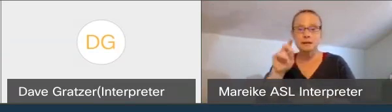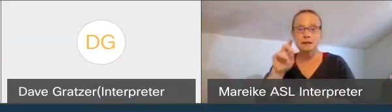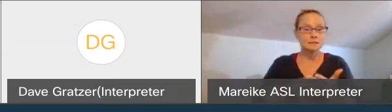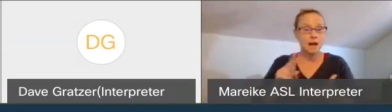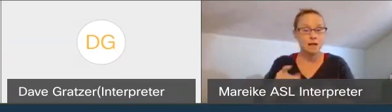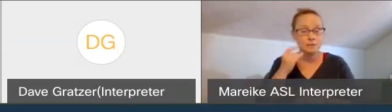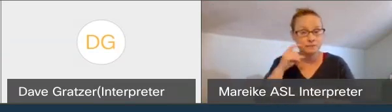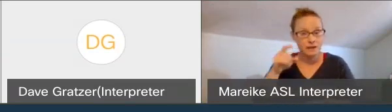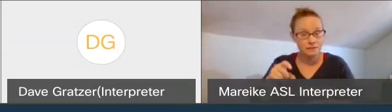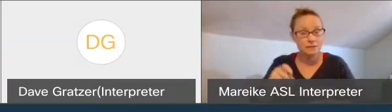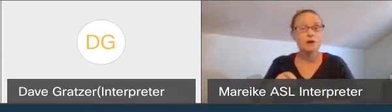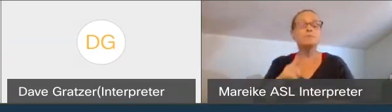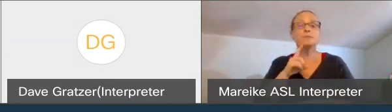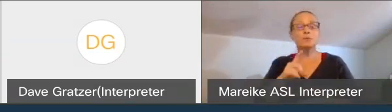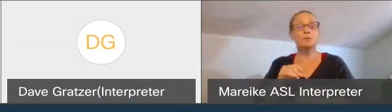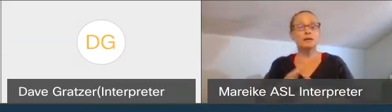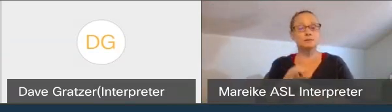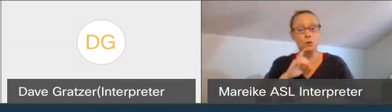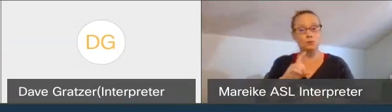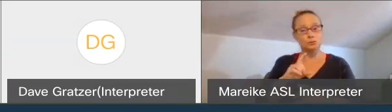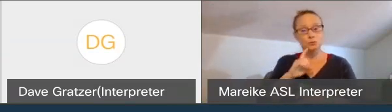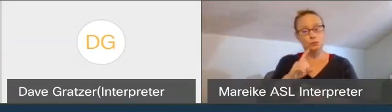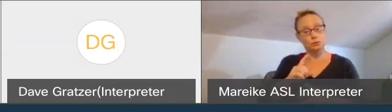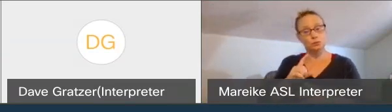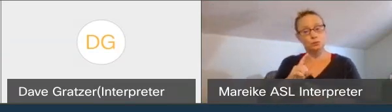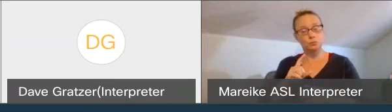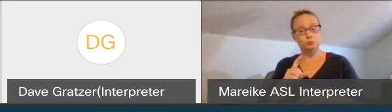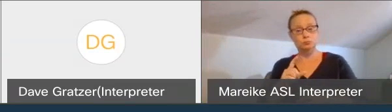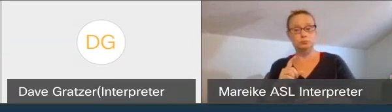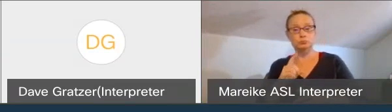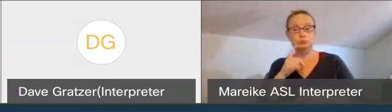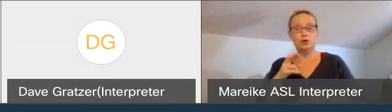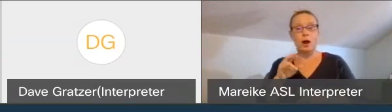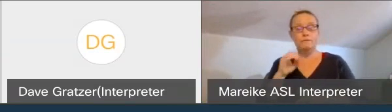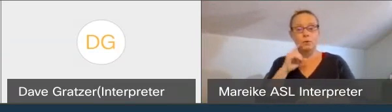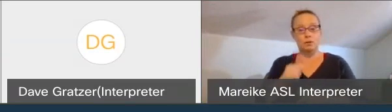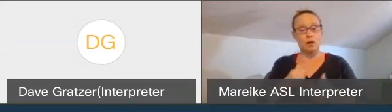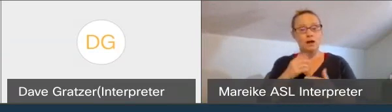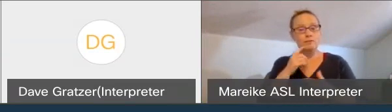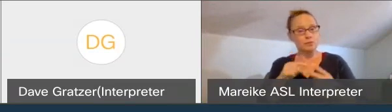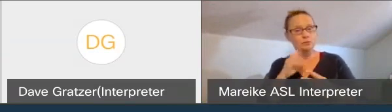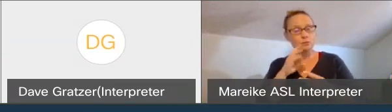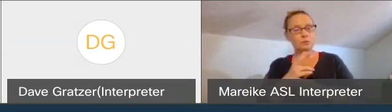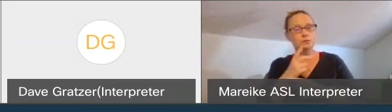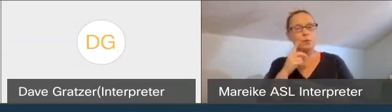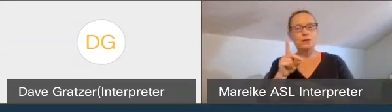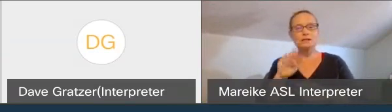They will be exposed to Prime for Life, um, and those two weeks will also be used as-- as a detox period.